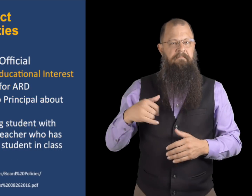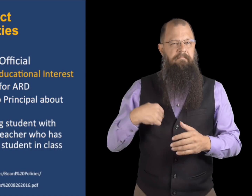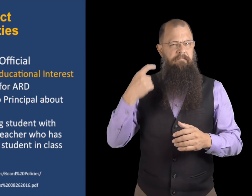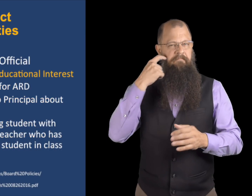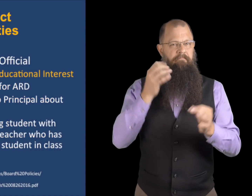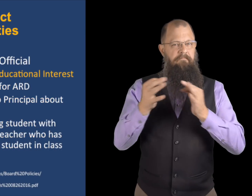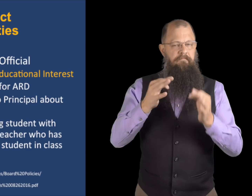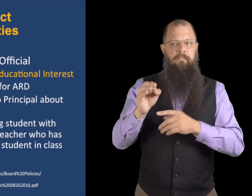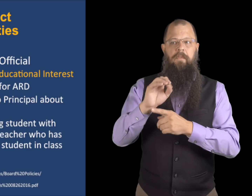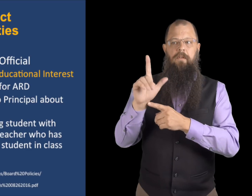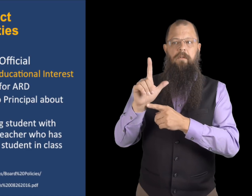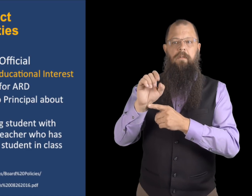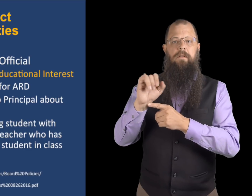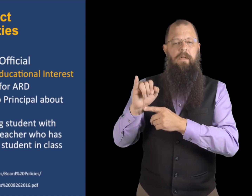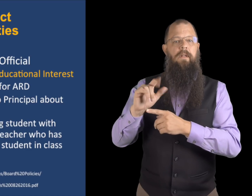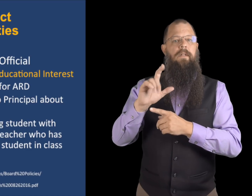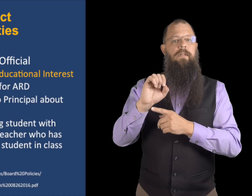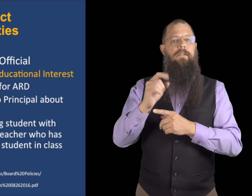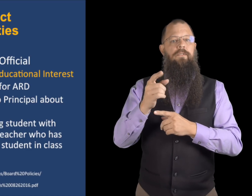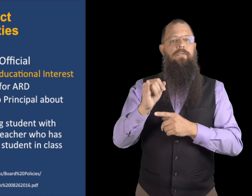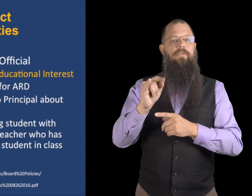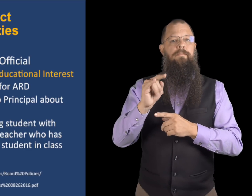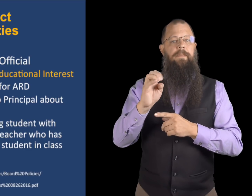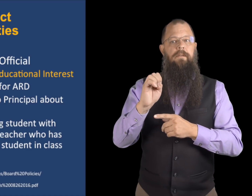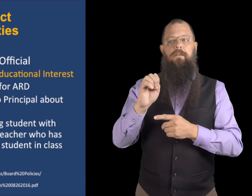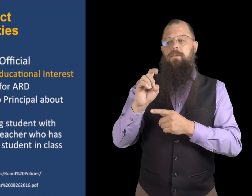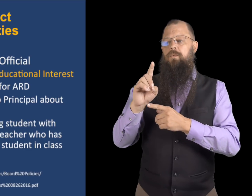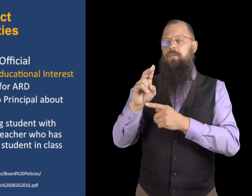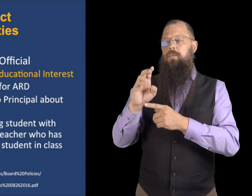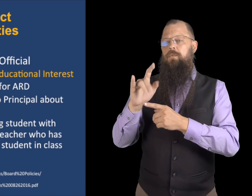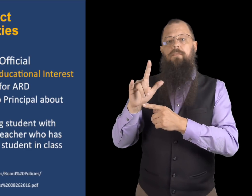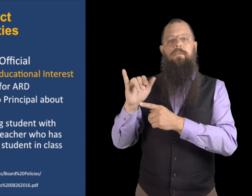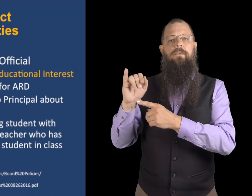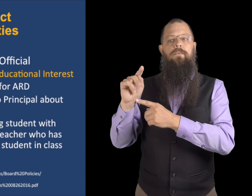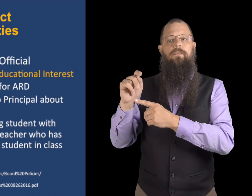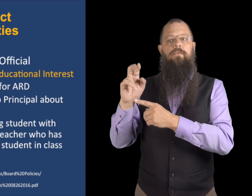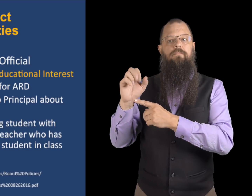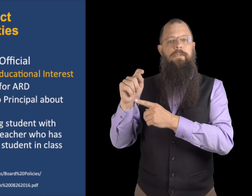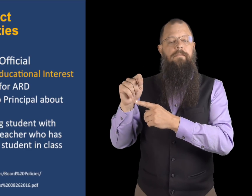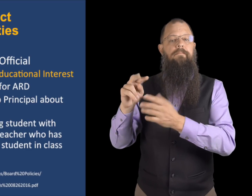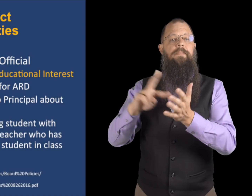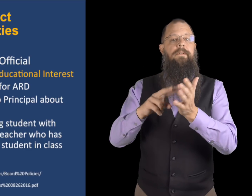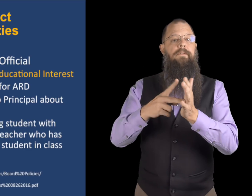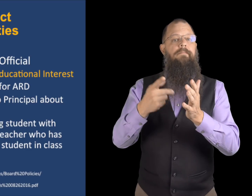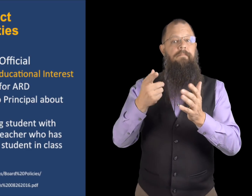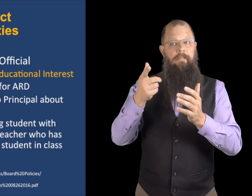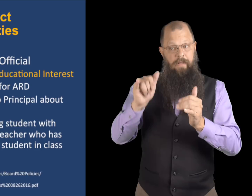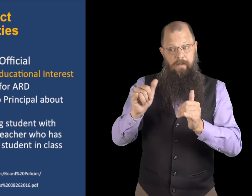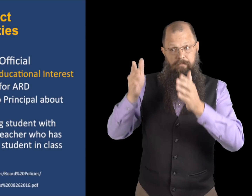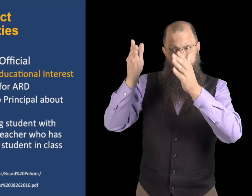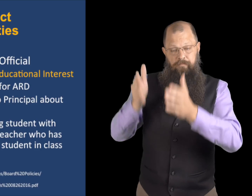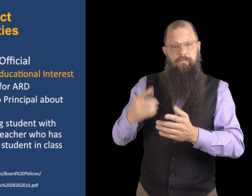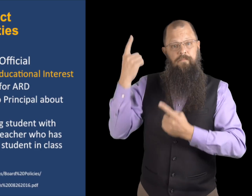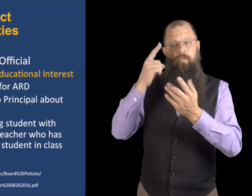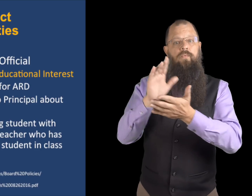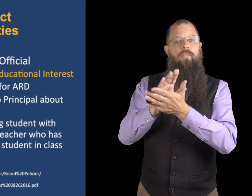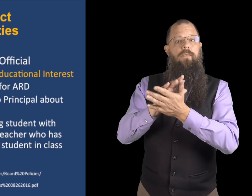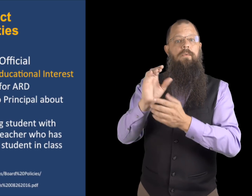As I just mentioned about LEI, or a Legitimate Educational Interest, means